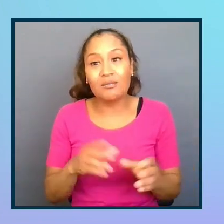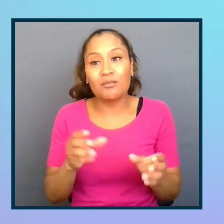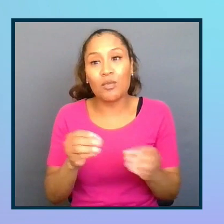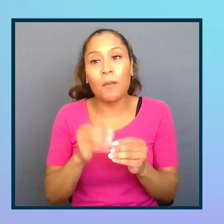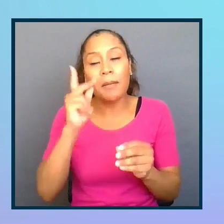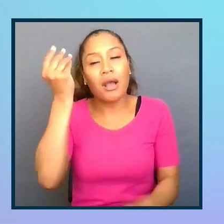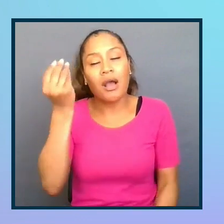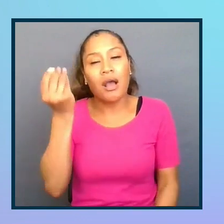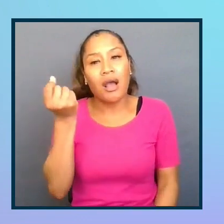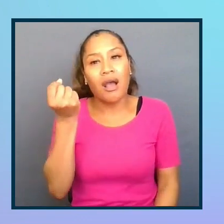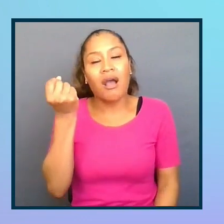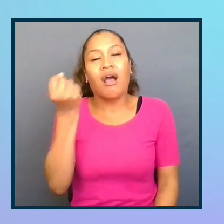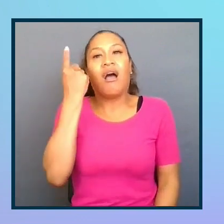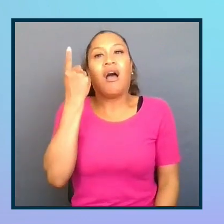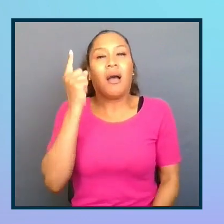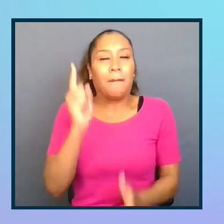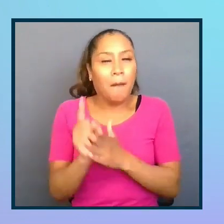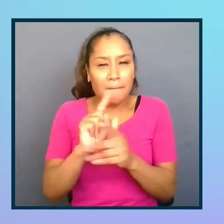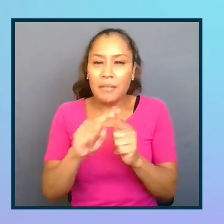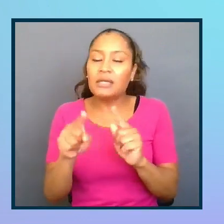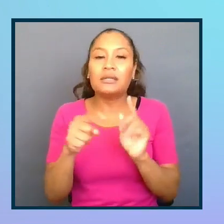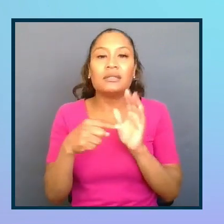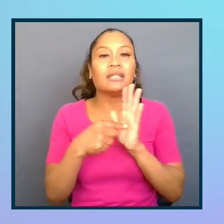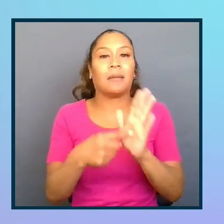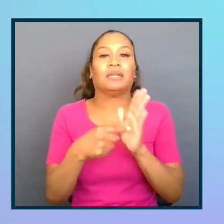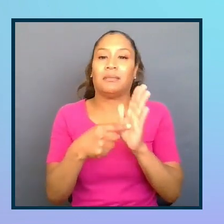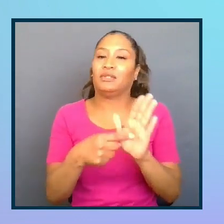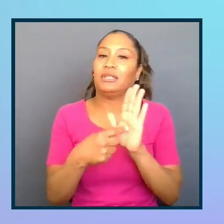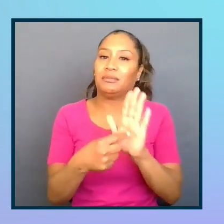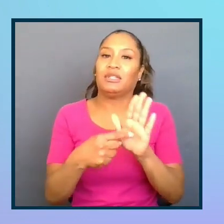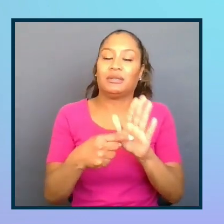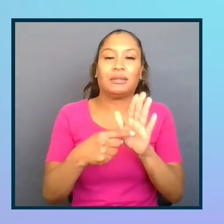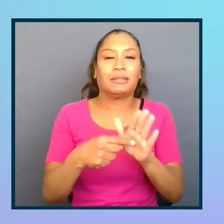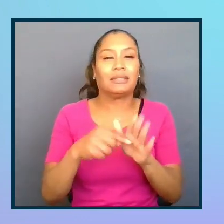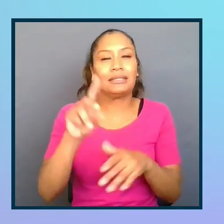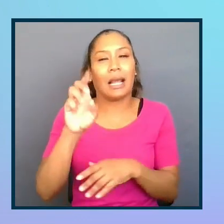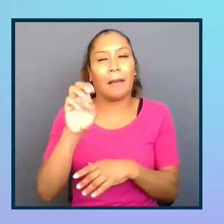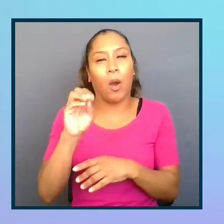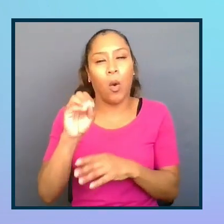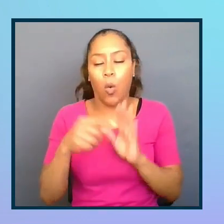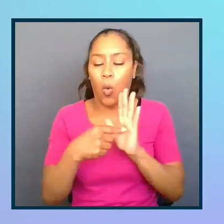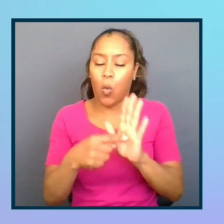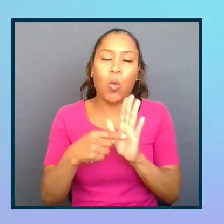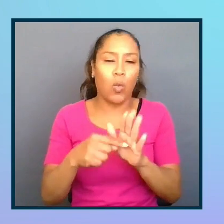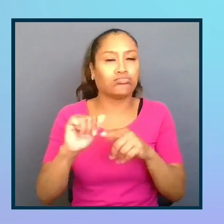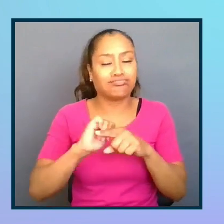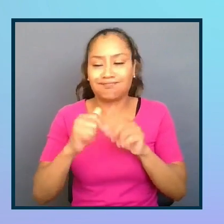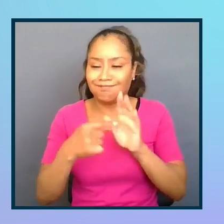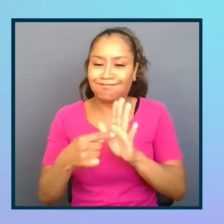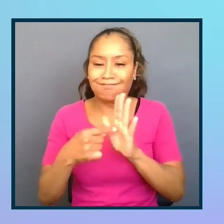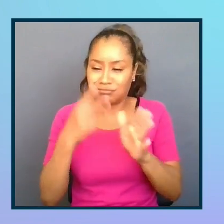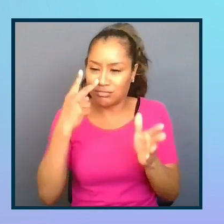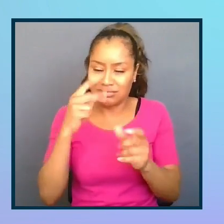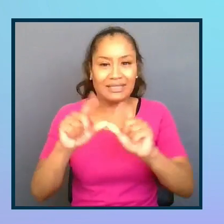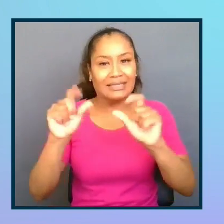but I think demonstrations and just keeping talking and raising the way the accessibility